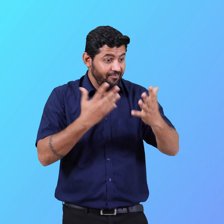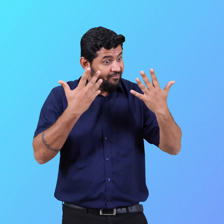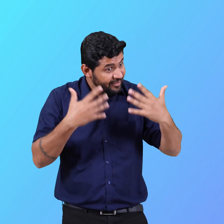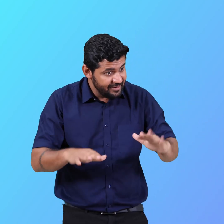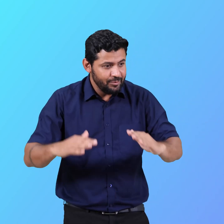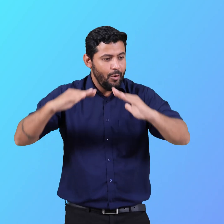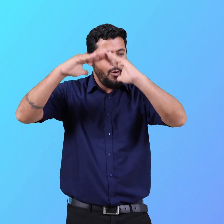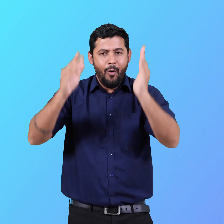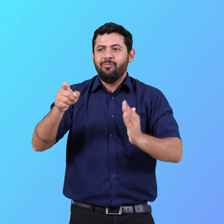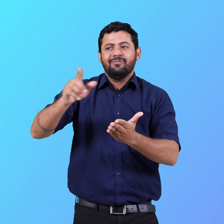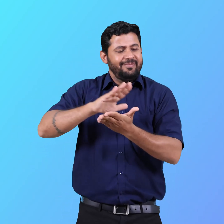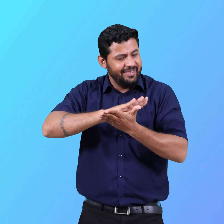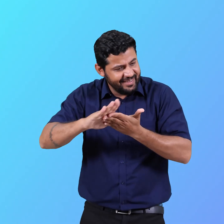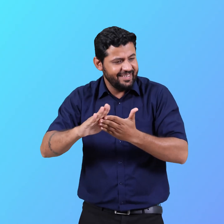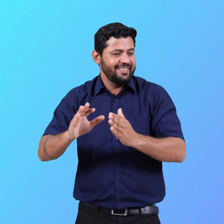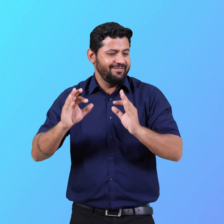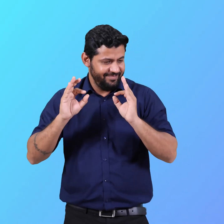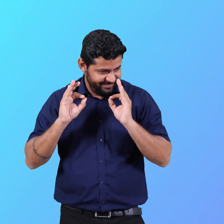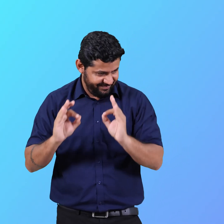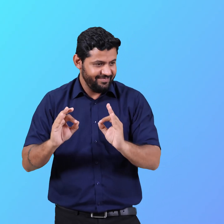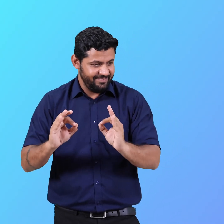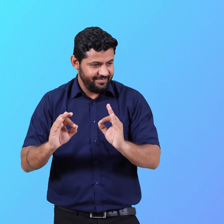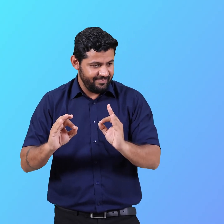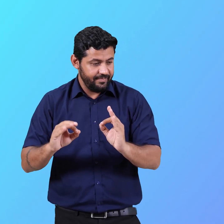In this way he will use these things to make the house clean.